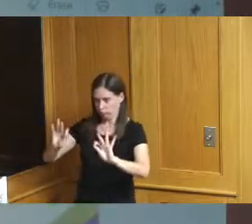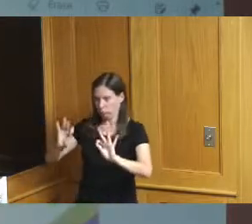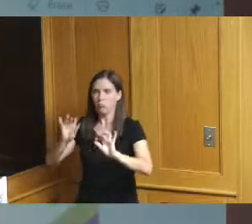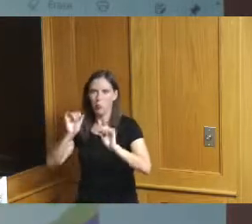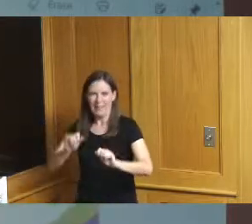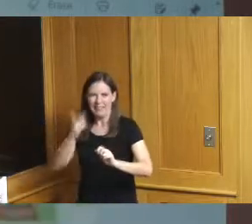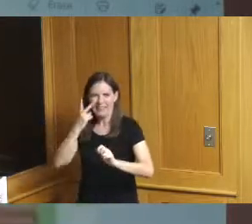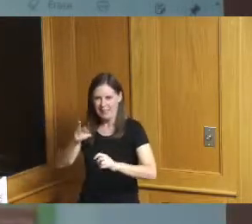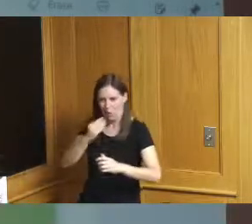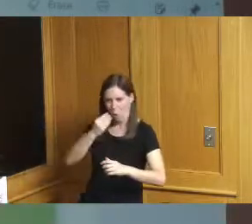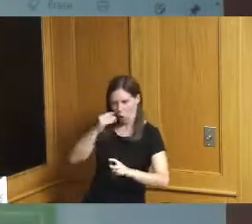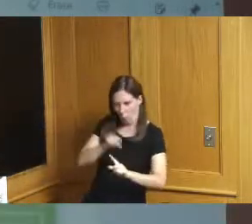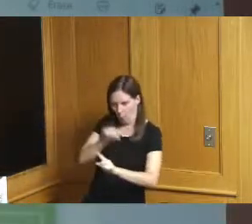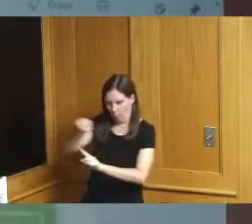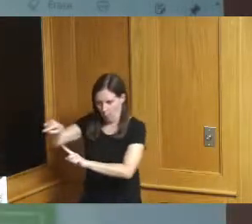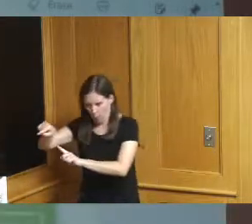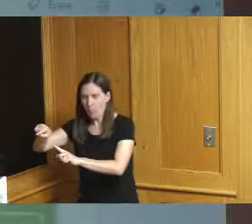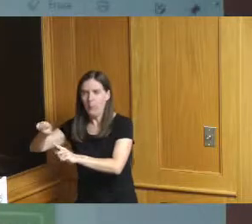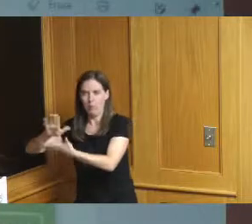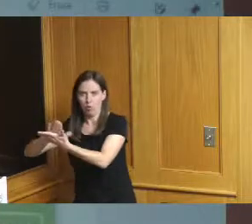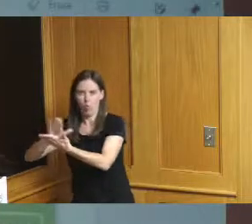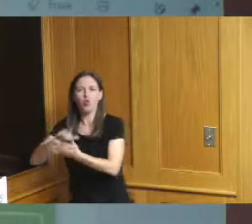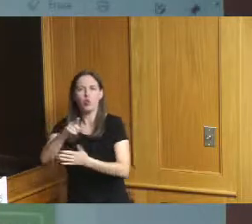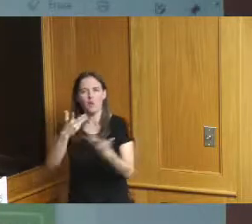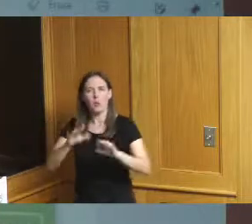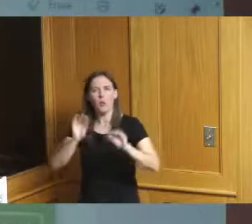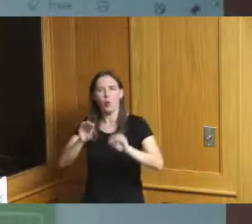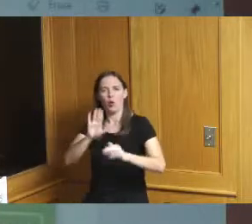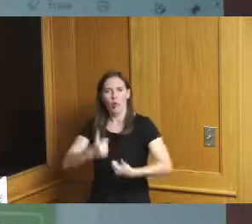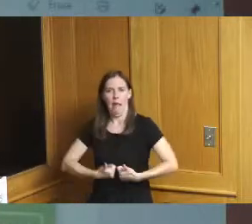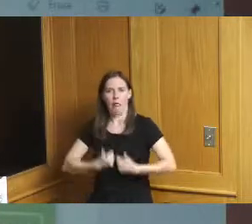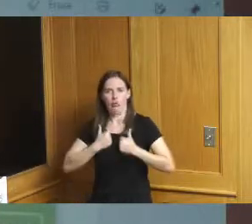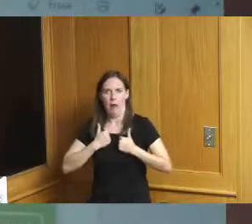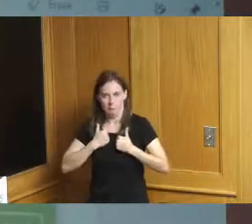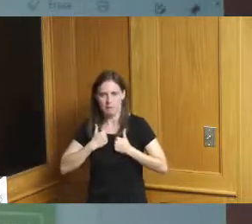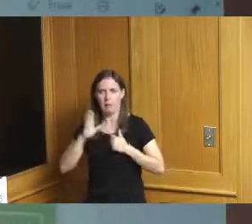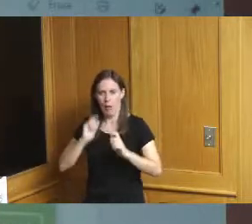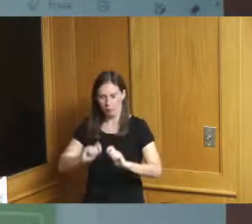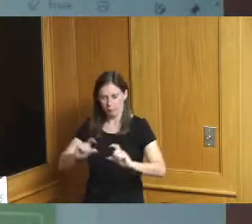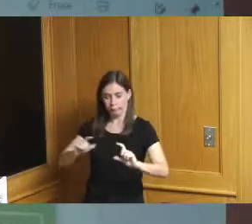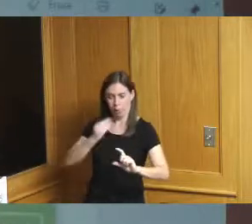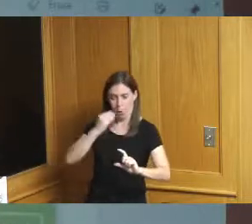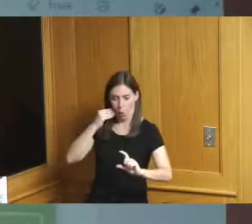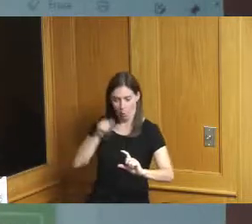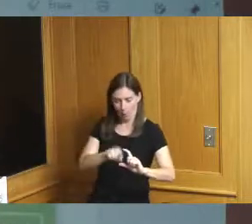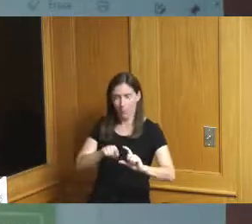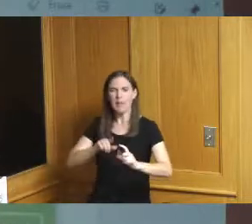the date so you go in you put your address and you put your your child's school in and then you